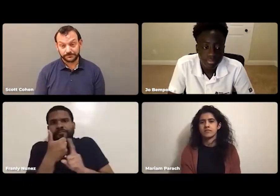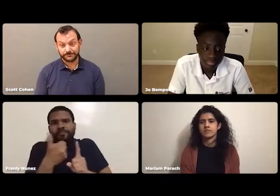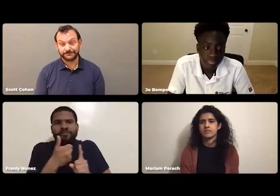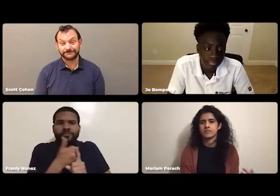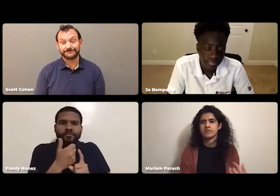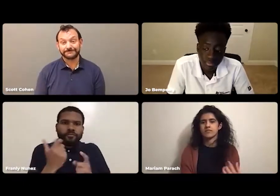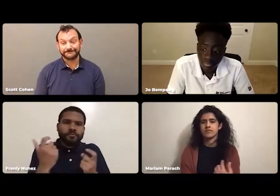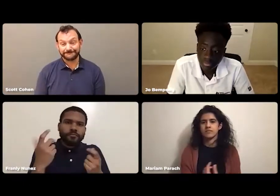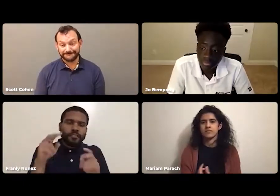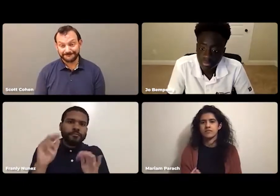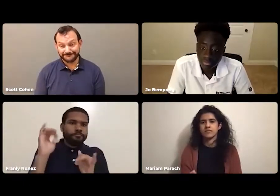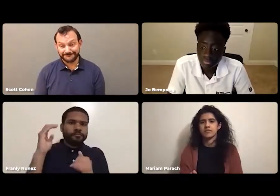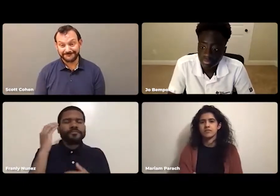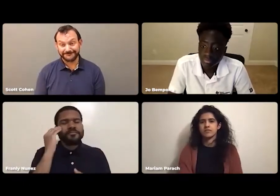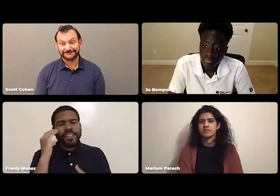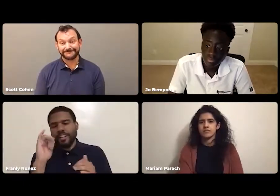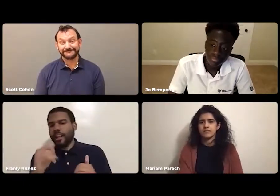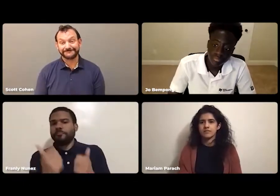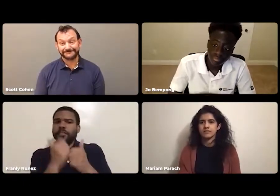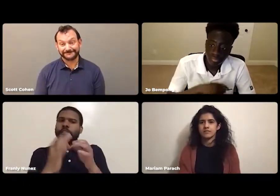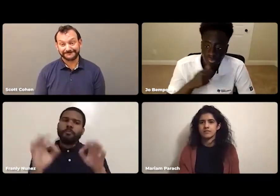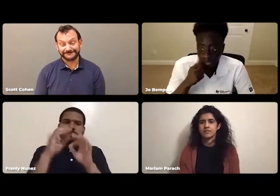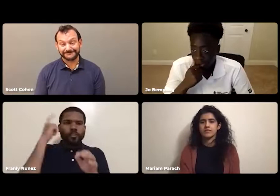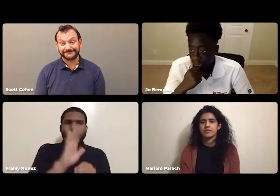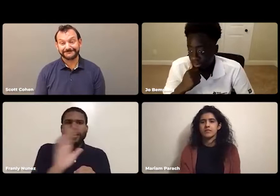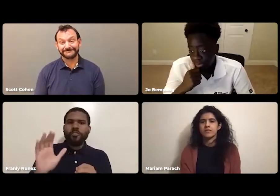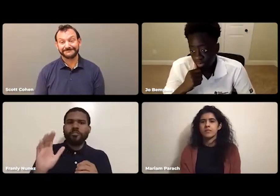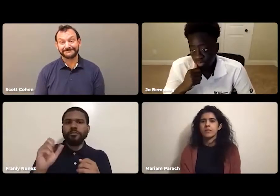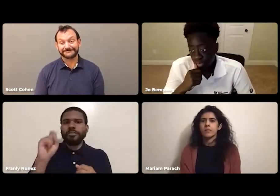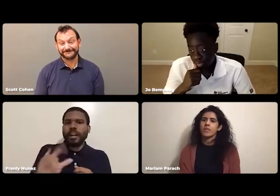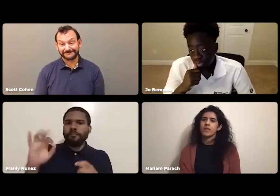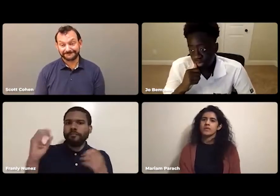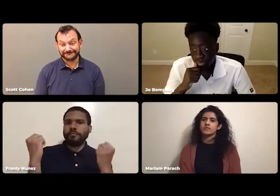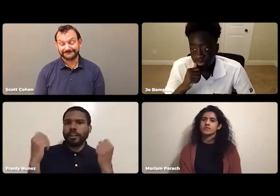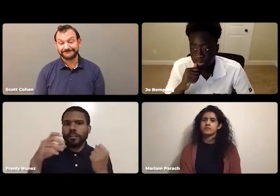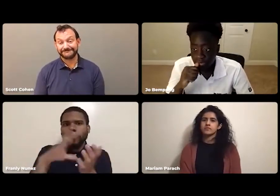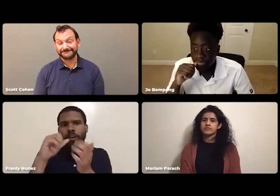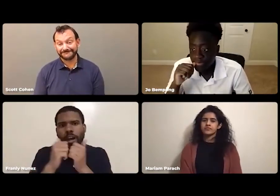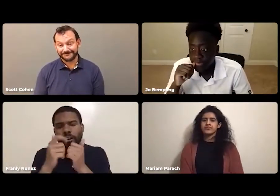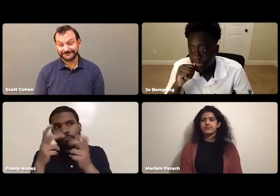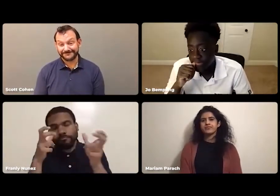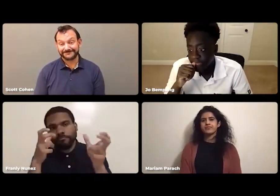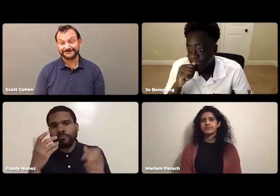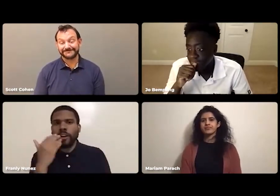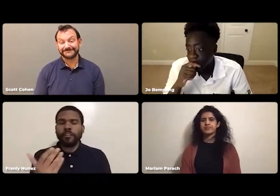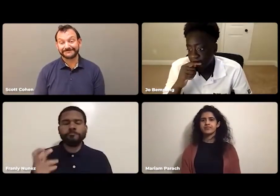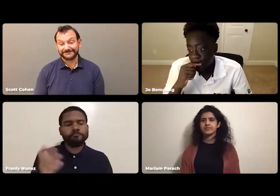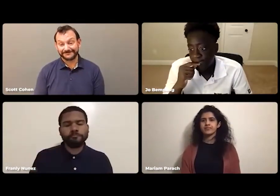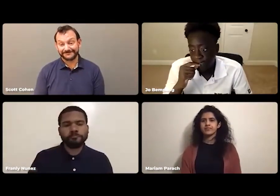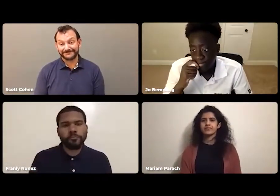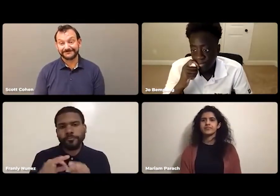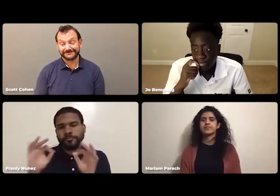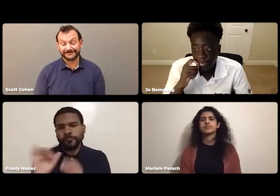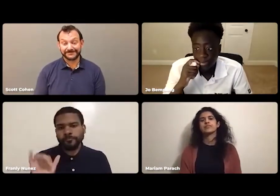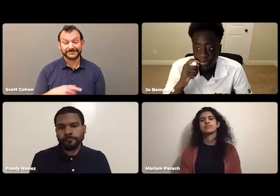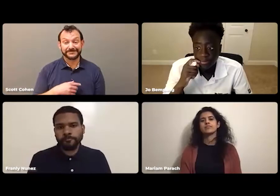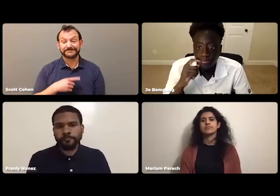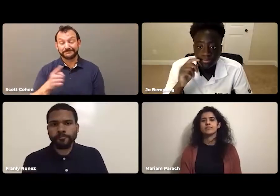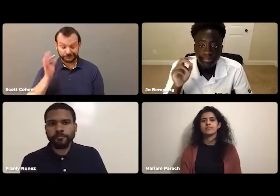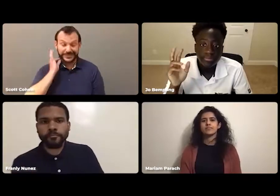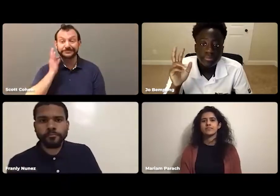Being told you're signing wrong creates barriers.